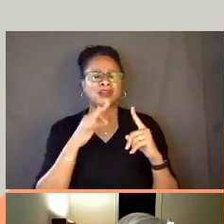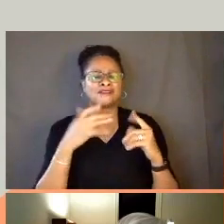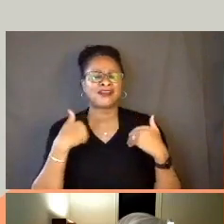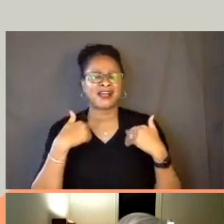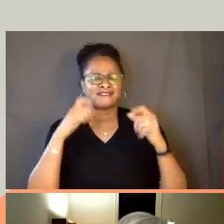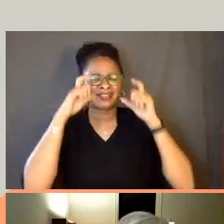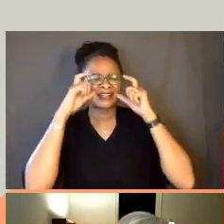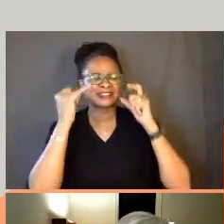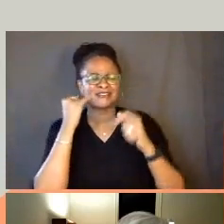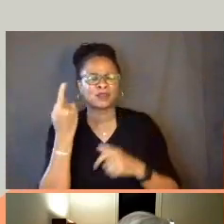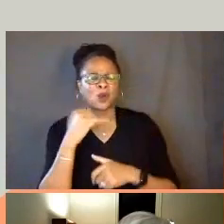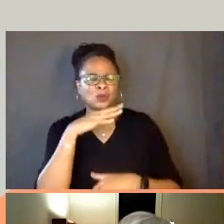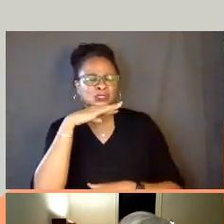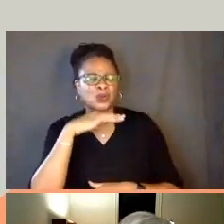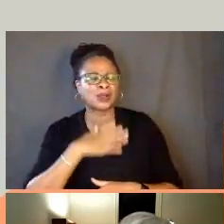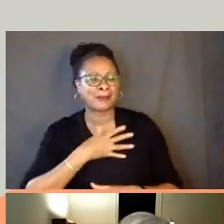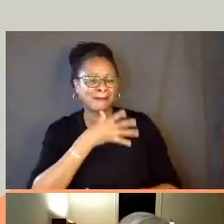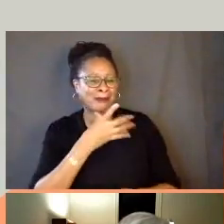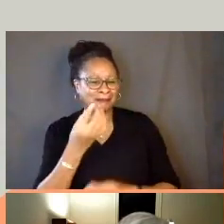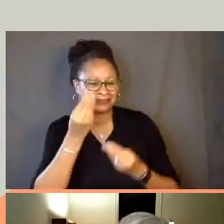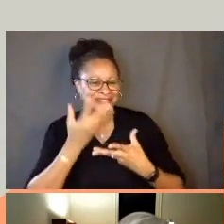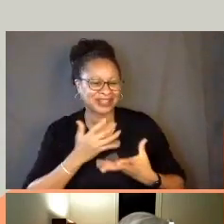Oh, well.